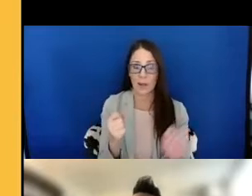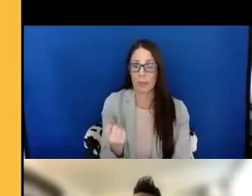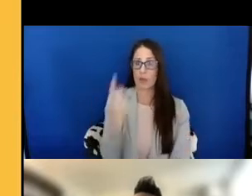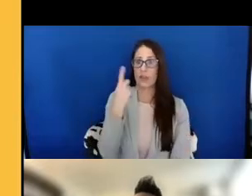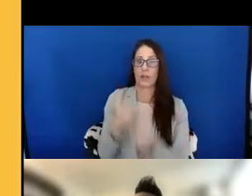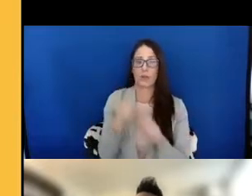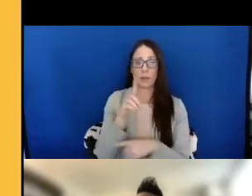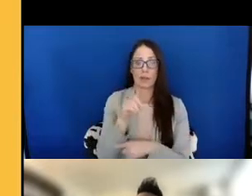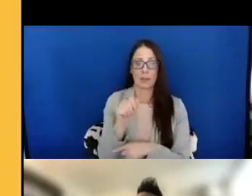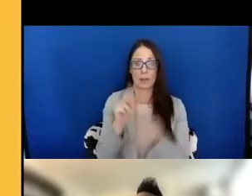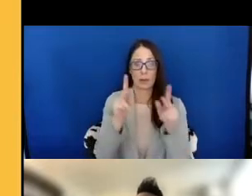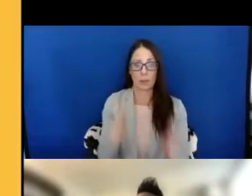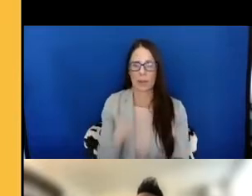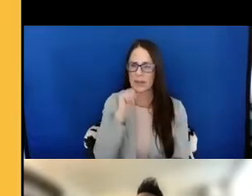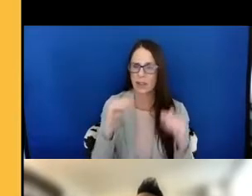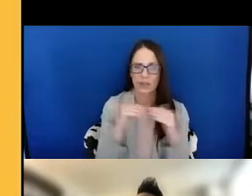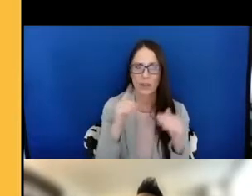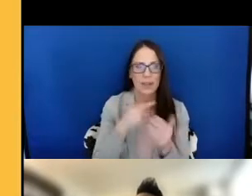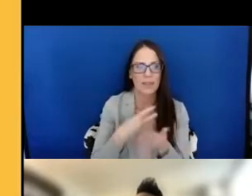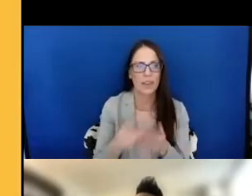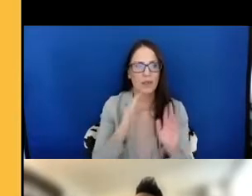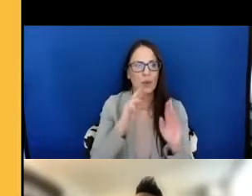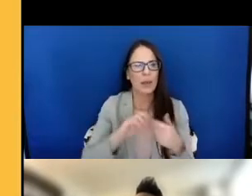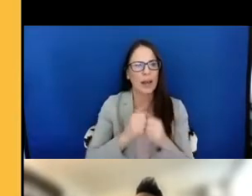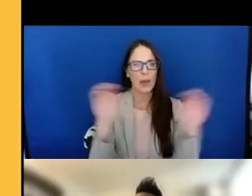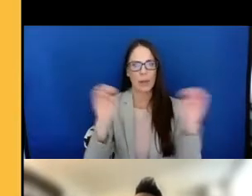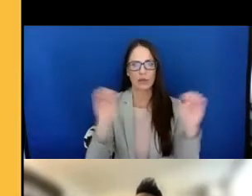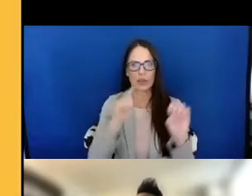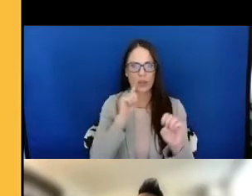on just because it fails to respond how emergencies are had for disabled people